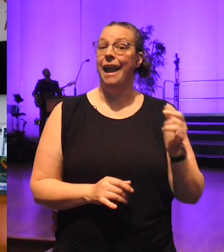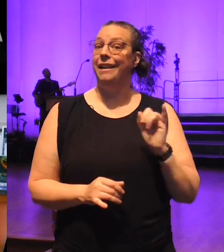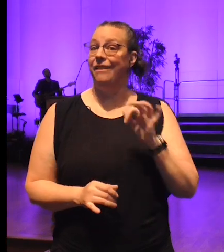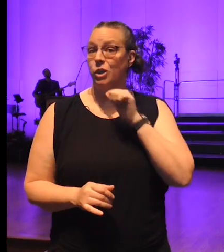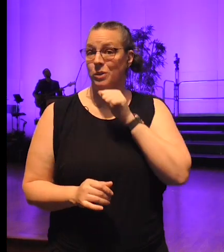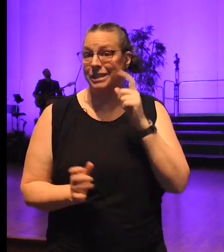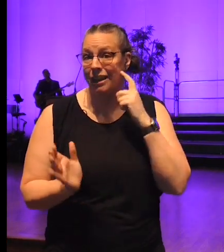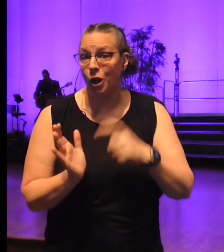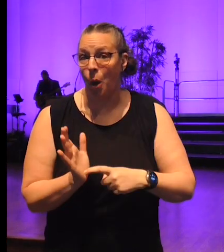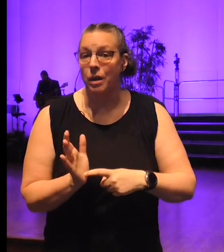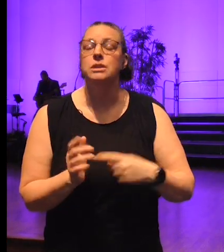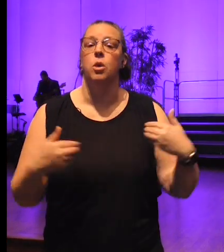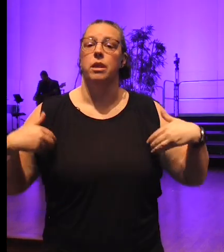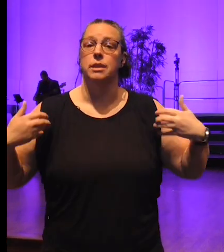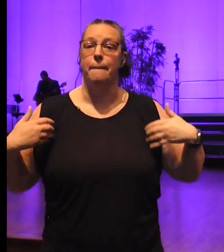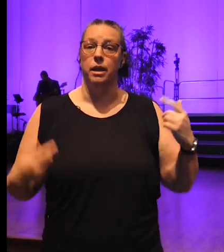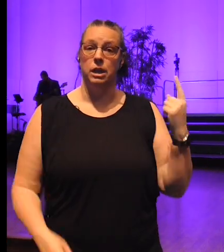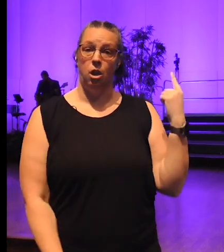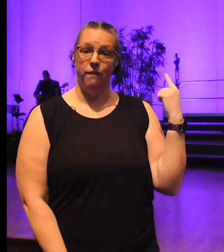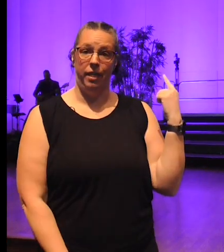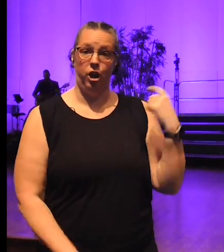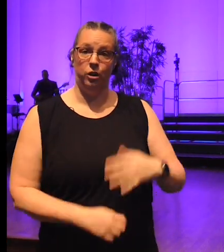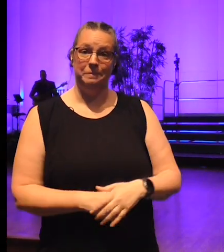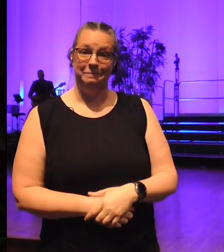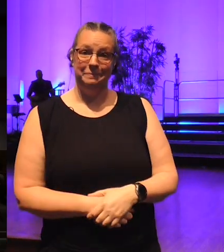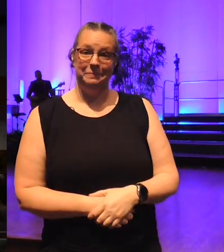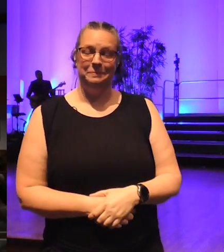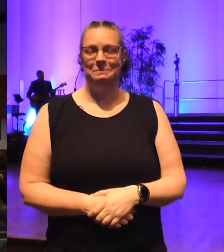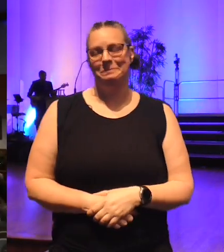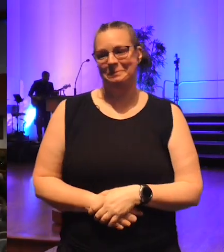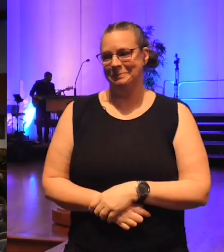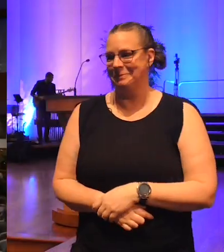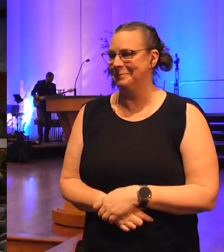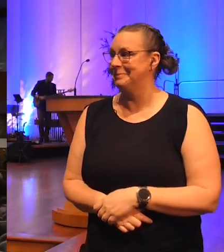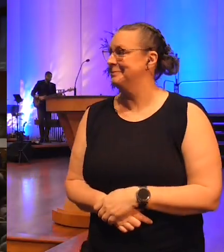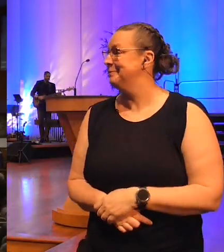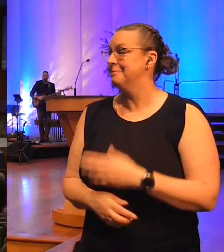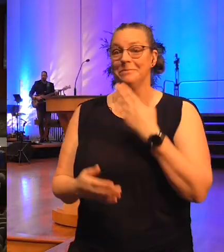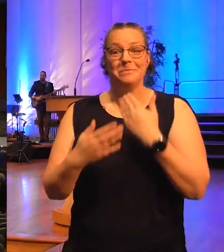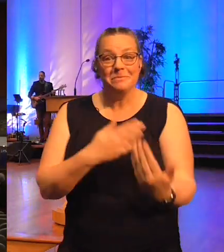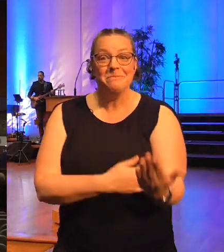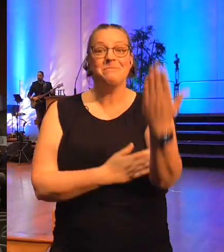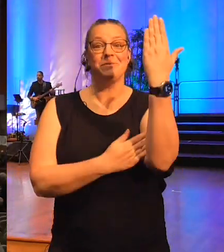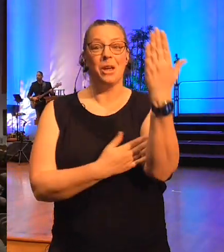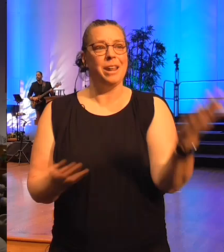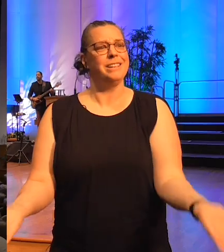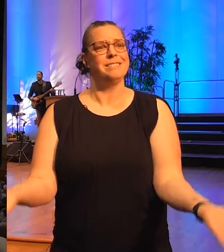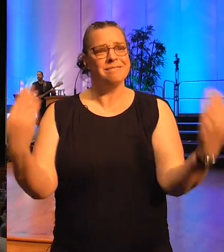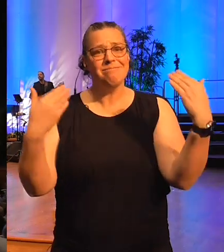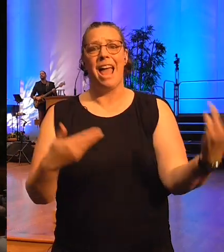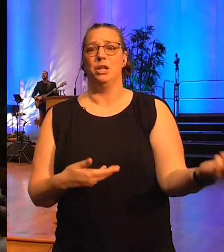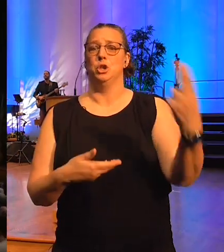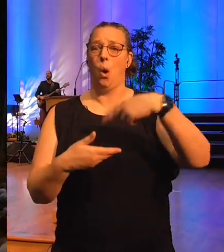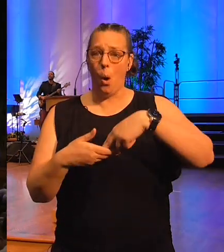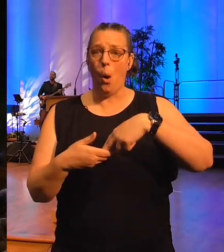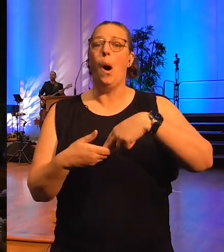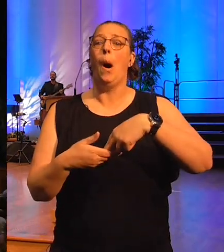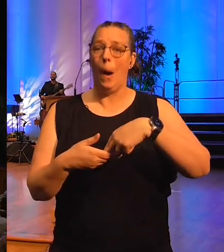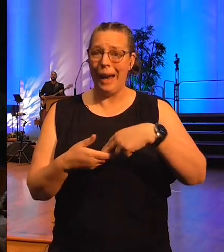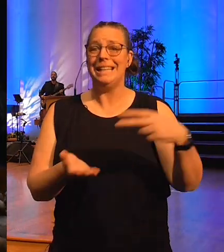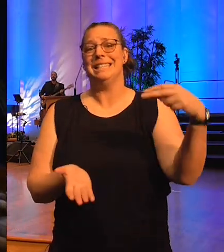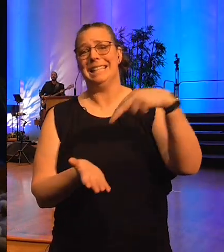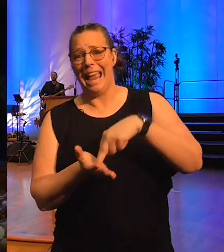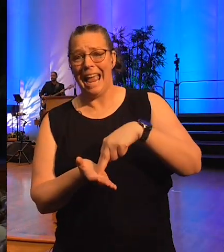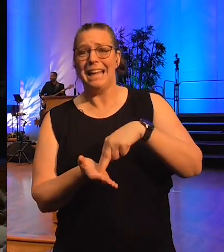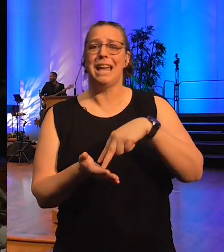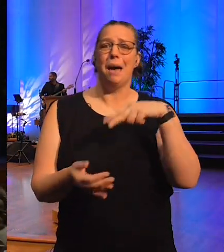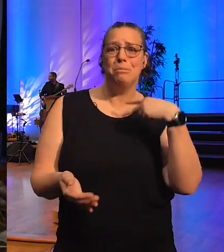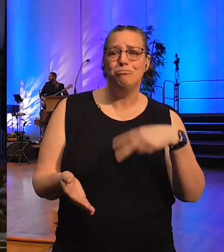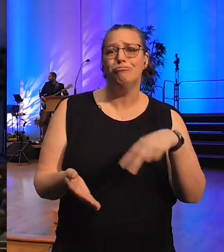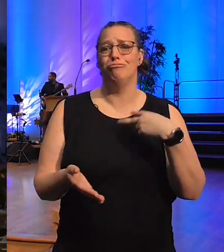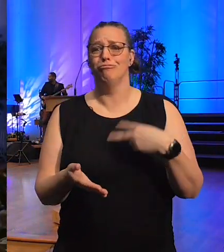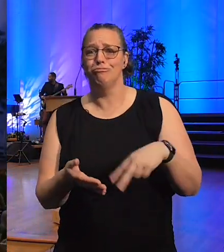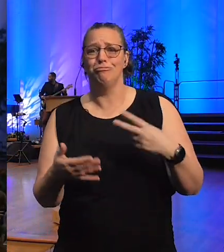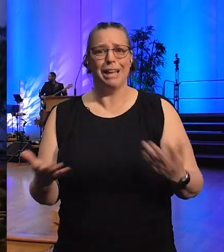me good morning friends stand if you are able and sing move your body if you want